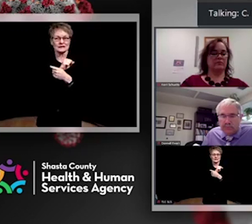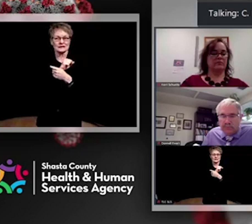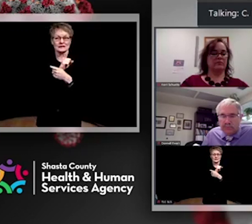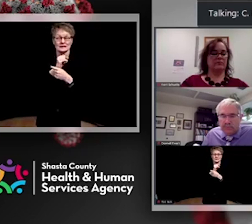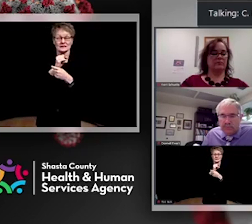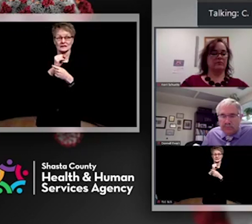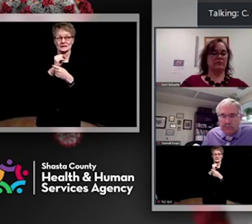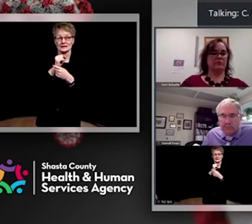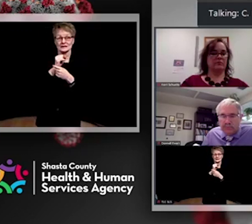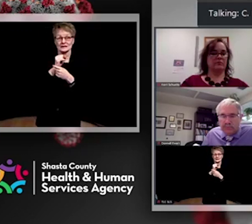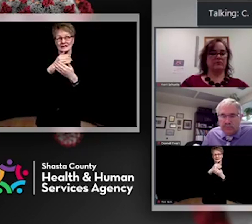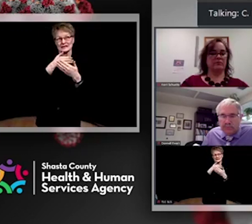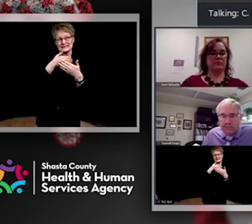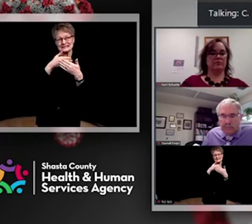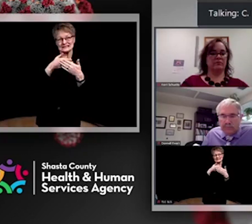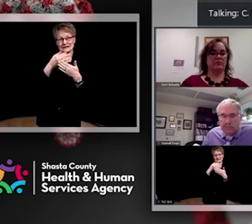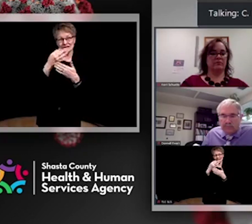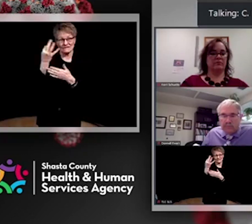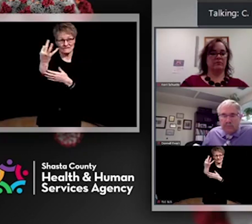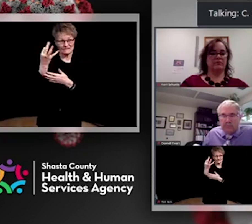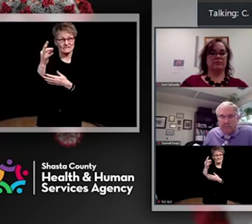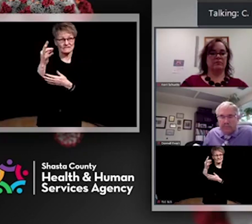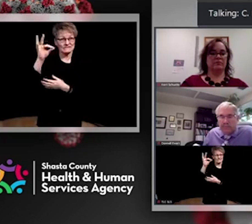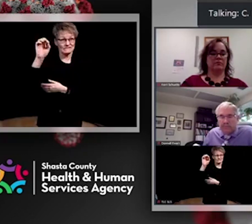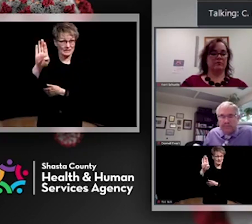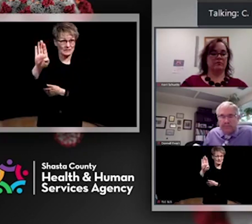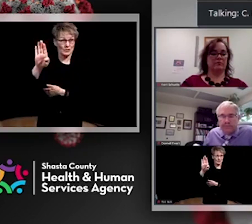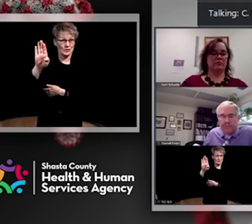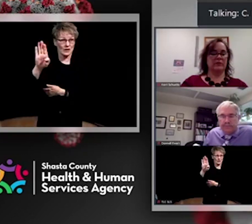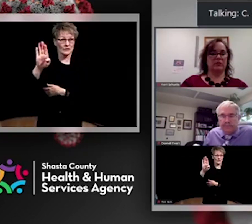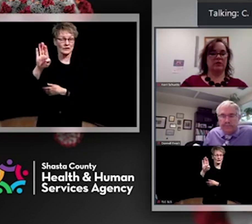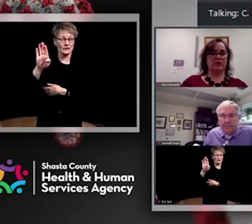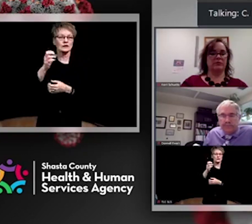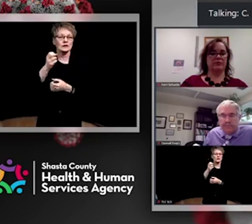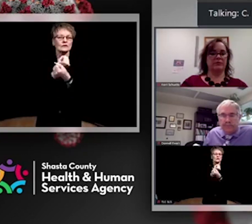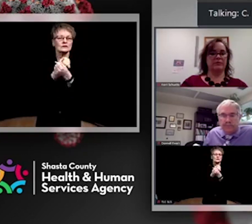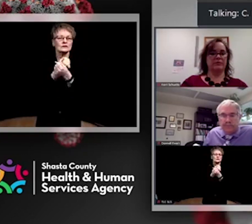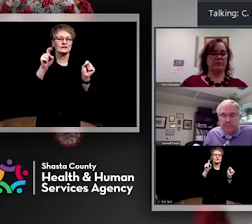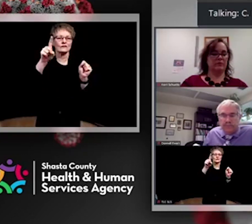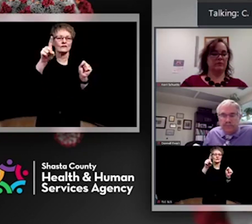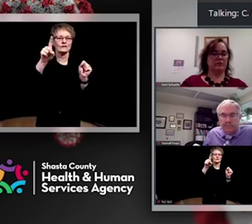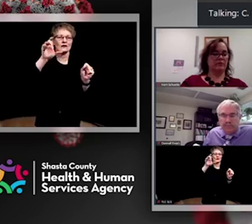it would save about 129,000 lives in the United States because of COVID. So,